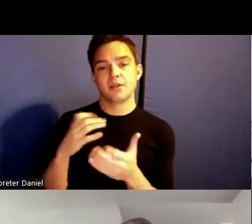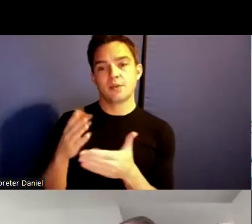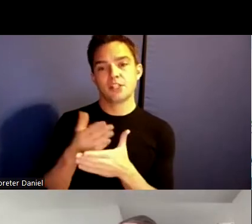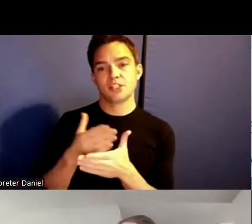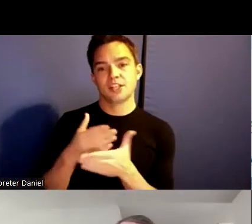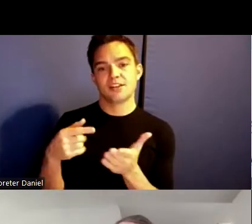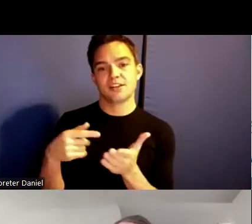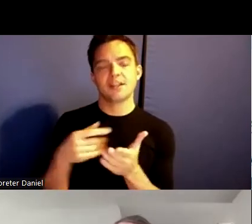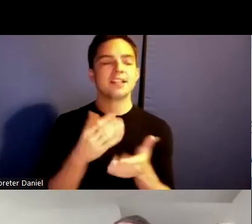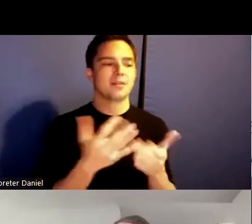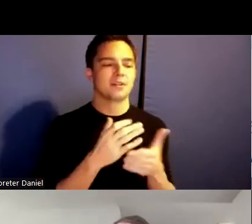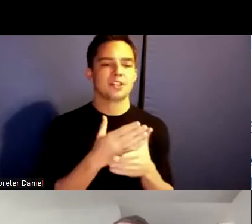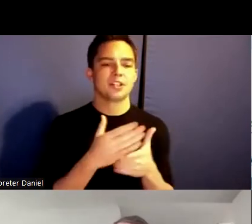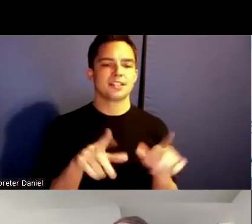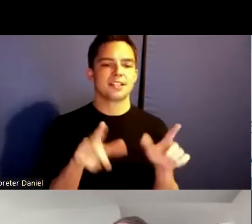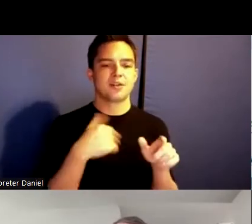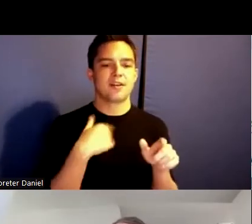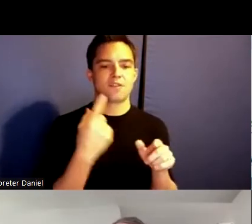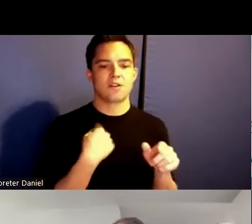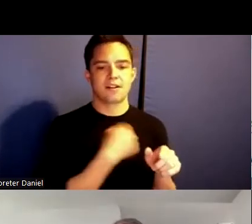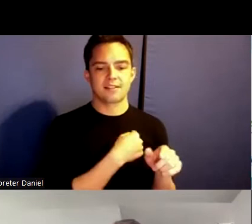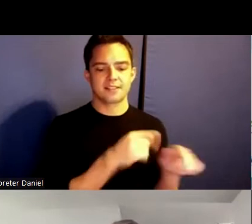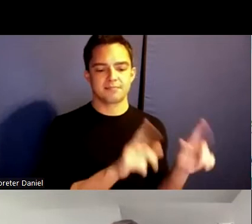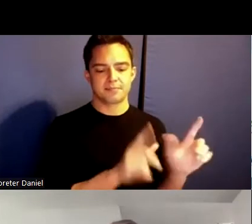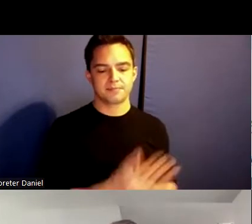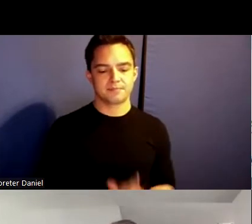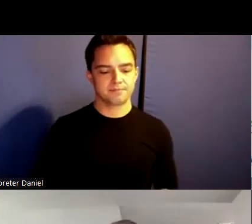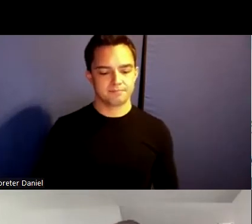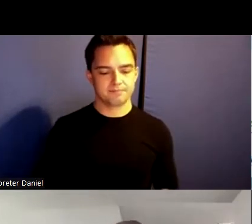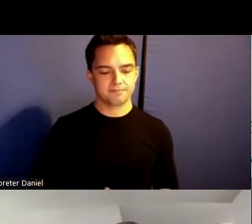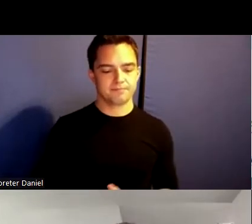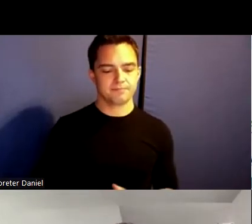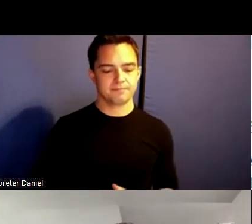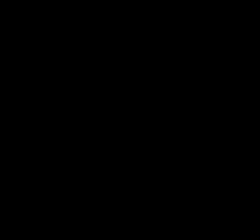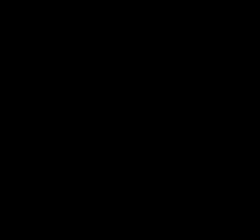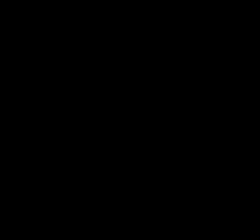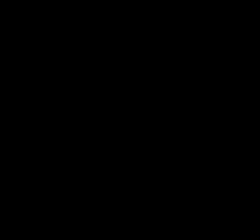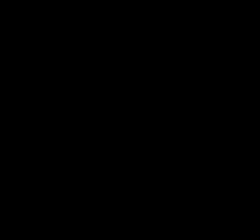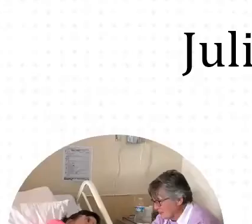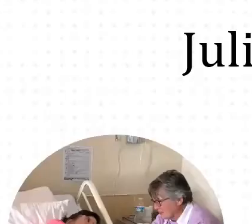slide that you have for us Julie Snyder: Good afternoon everybody. Um, these are some pictures that I'm sharing with